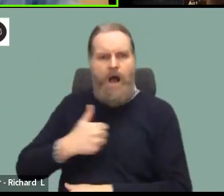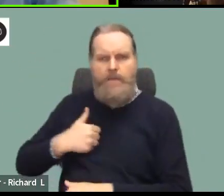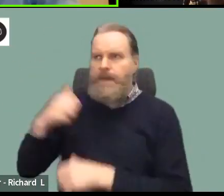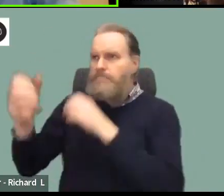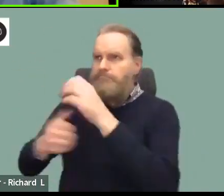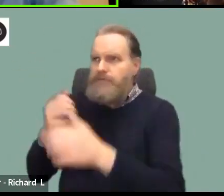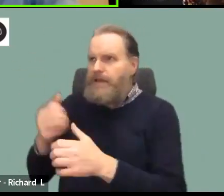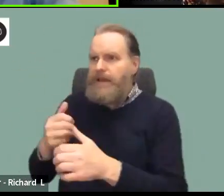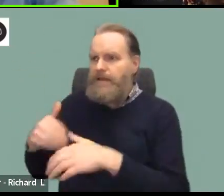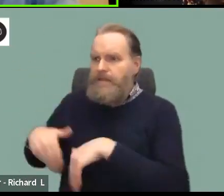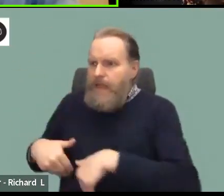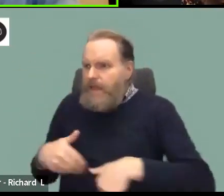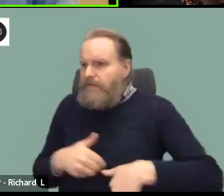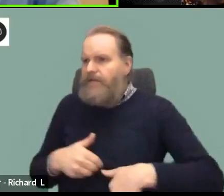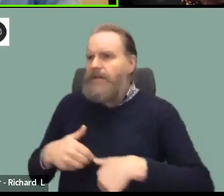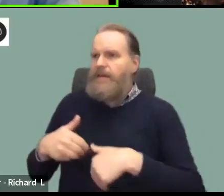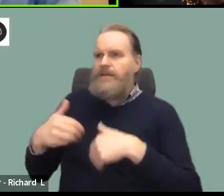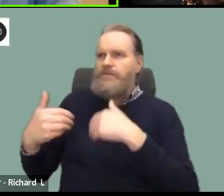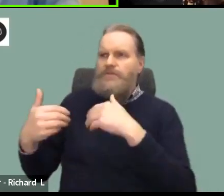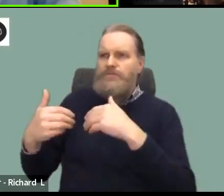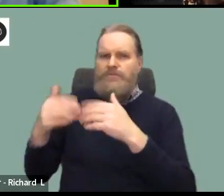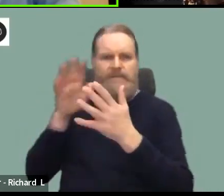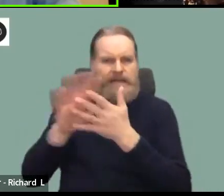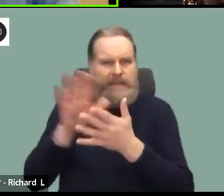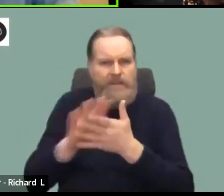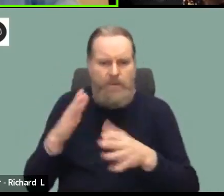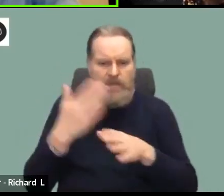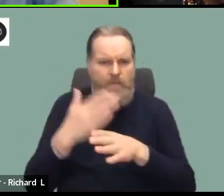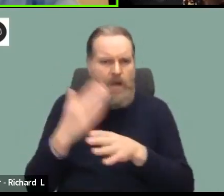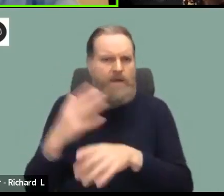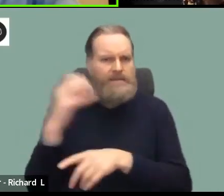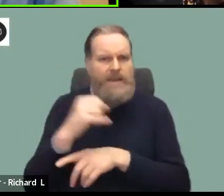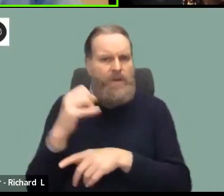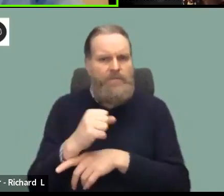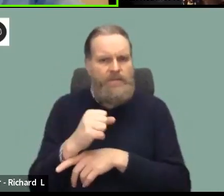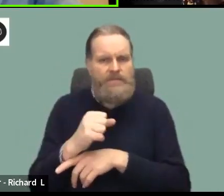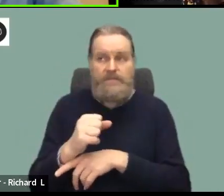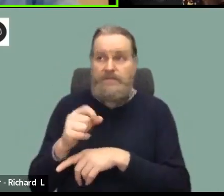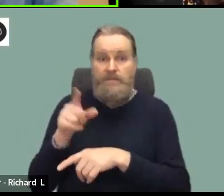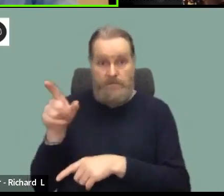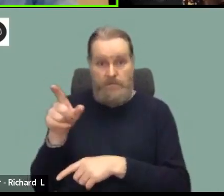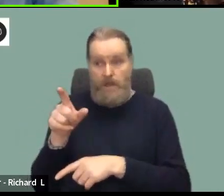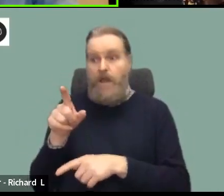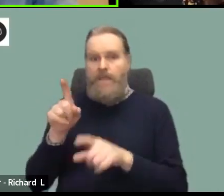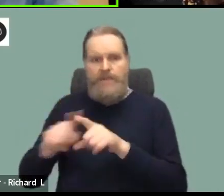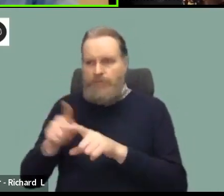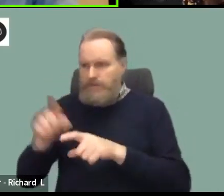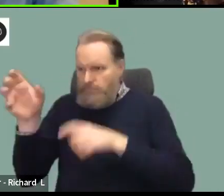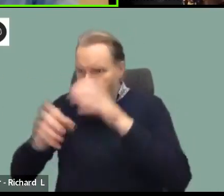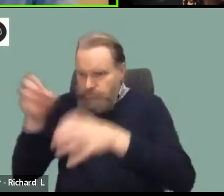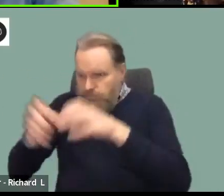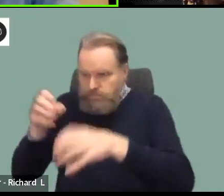work of boredom. force members and people who do members and people who deal with immigration. We with immigration. We know that they are preparing internally within the civil service to try and